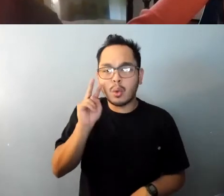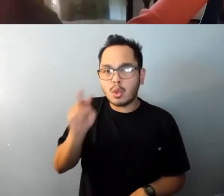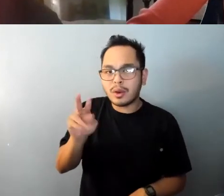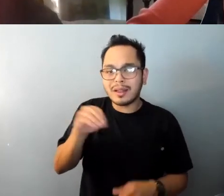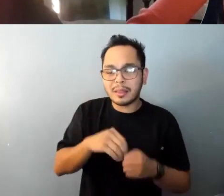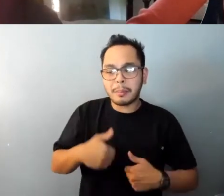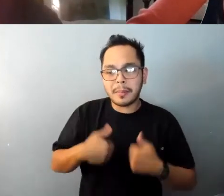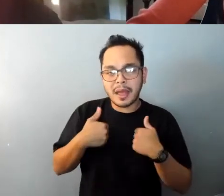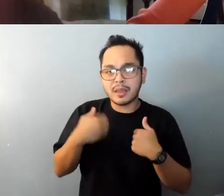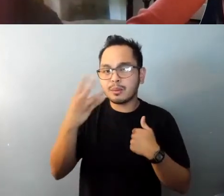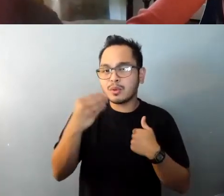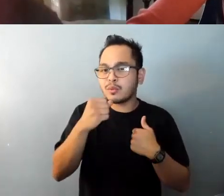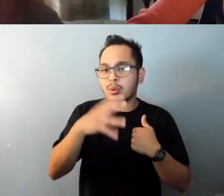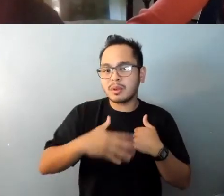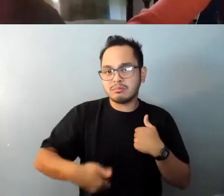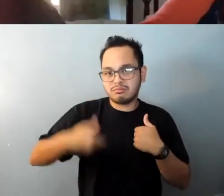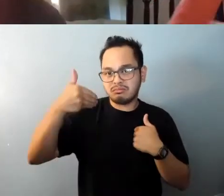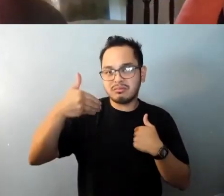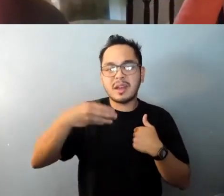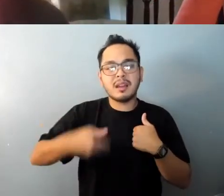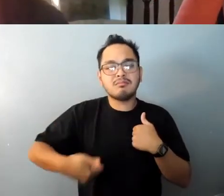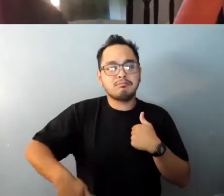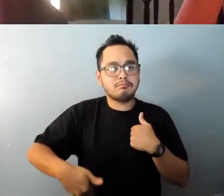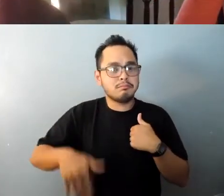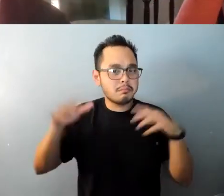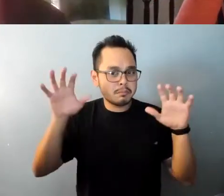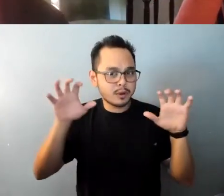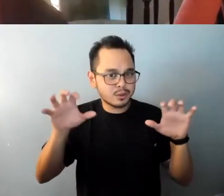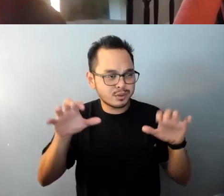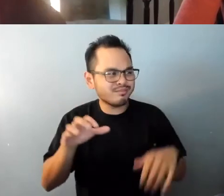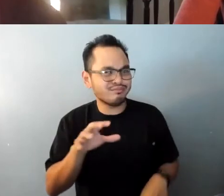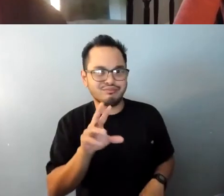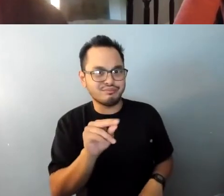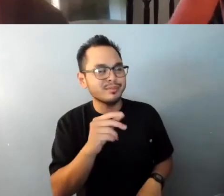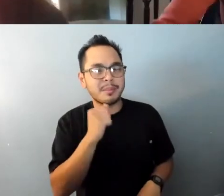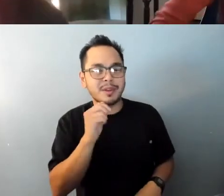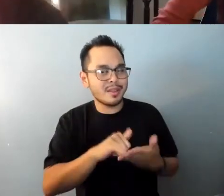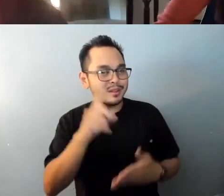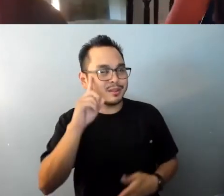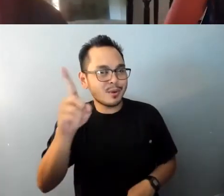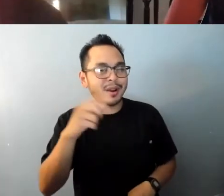woman in the waist and a monster below? I wish I was that smart but no, Daisy's association